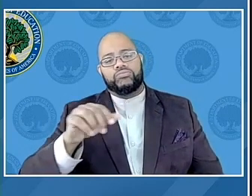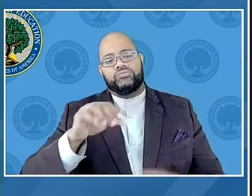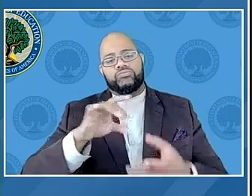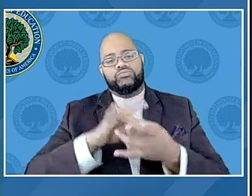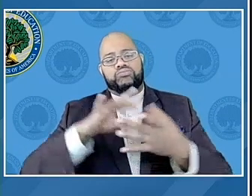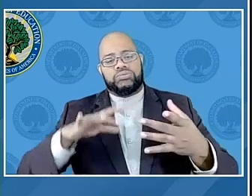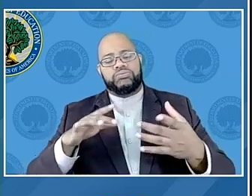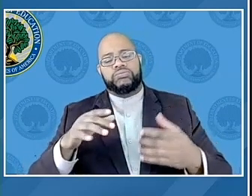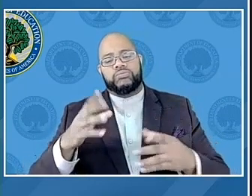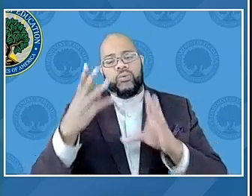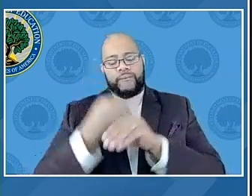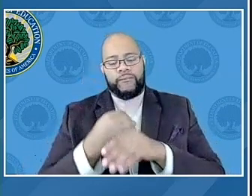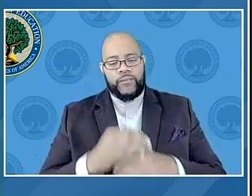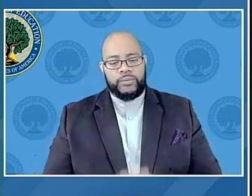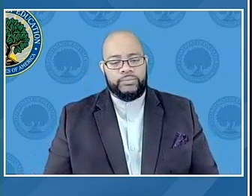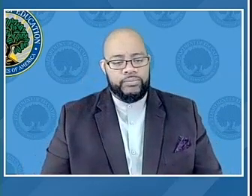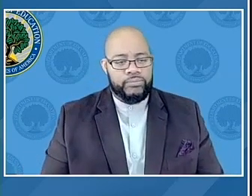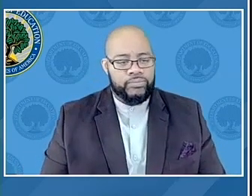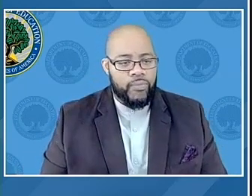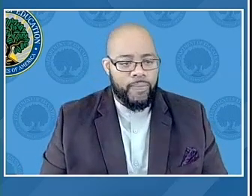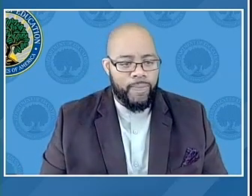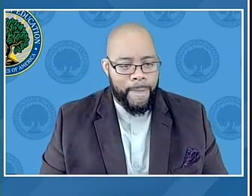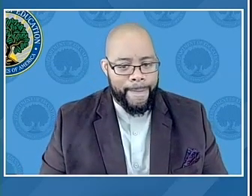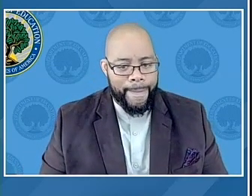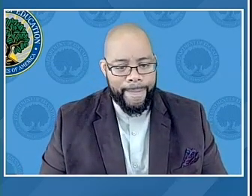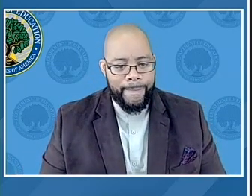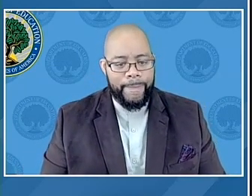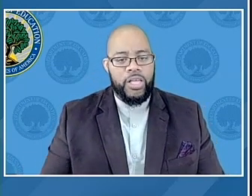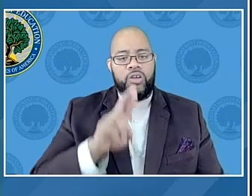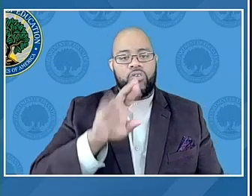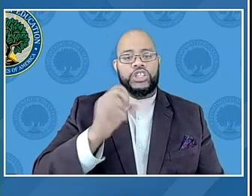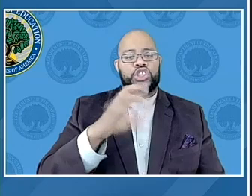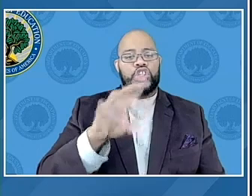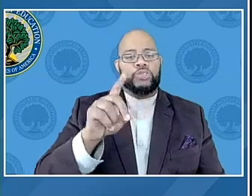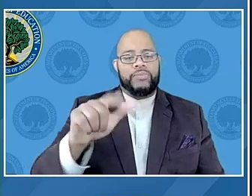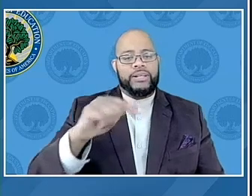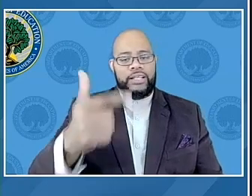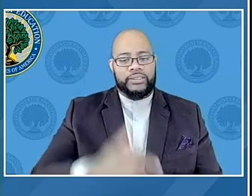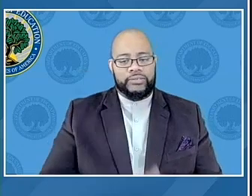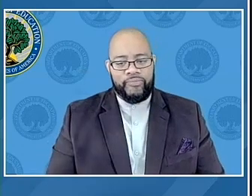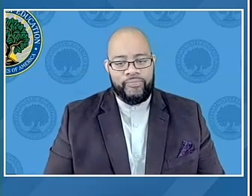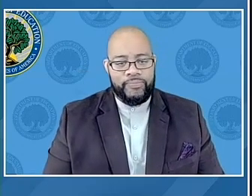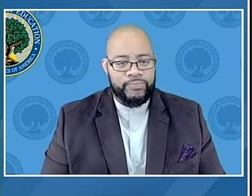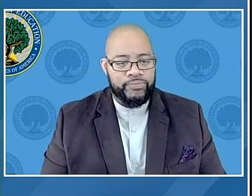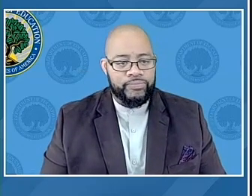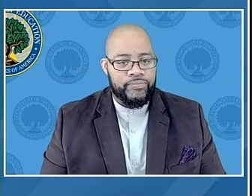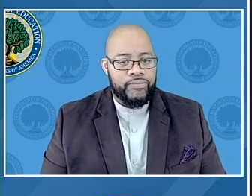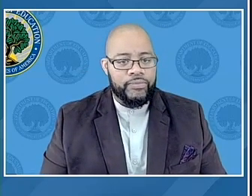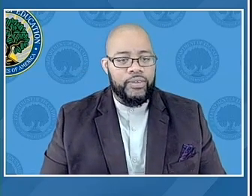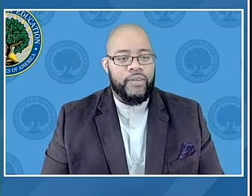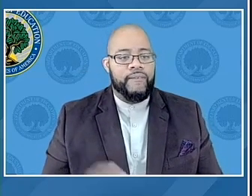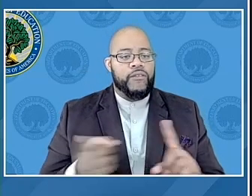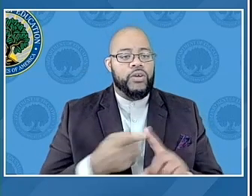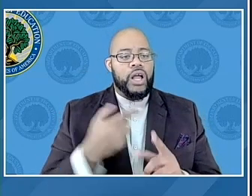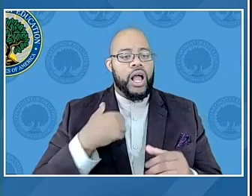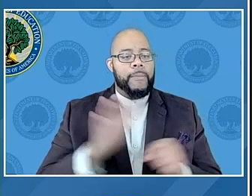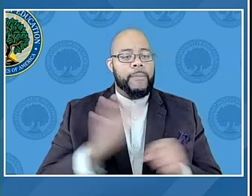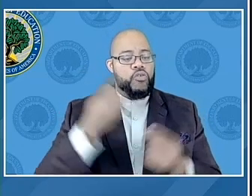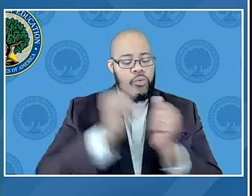alternate slot off camera. So, Richard, you are up next. Well, first, yeah, I completely agree with everything that was just shared.